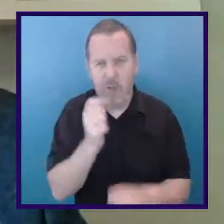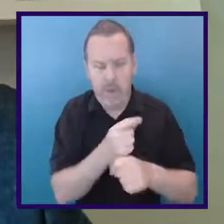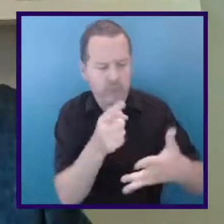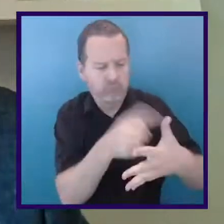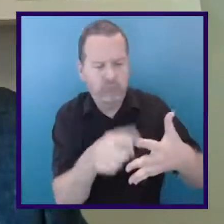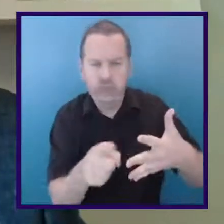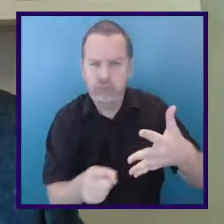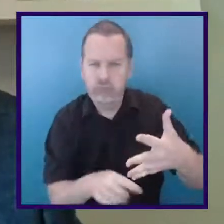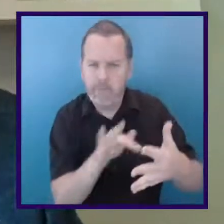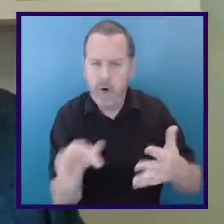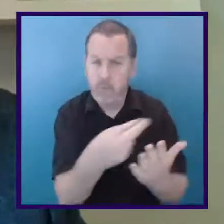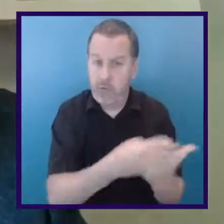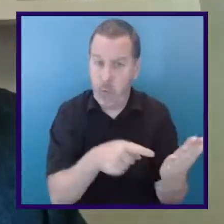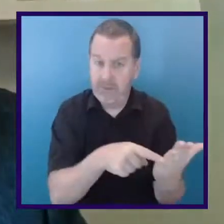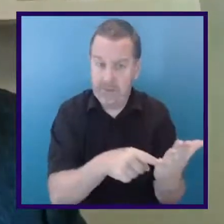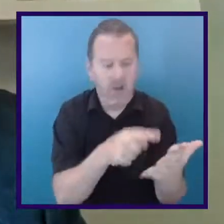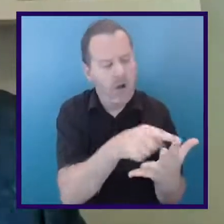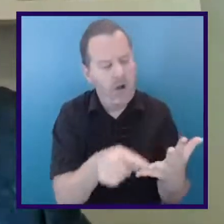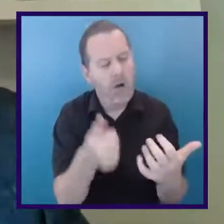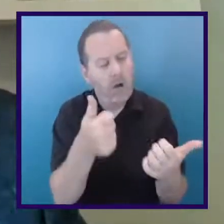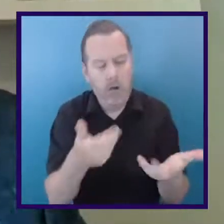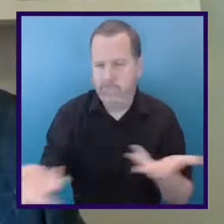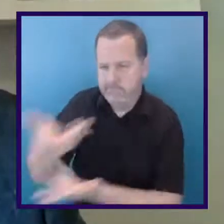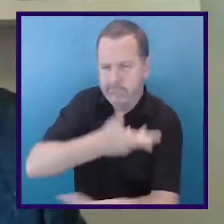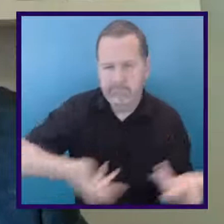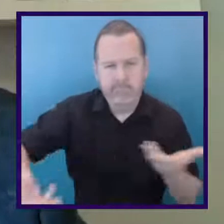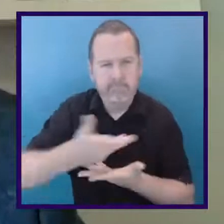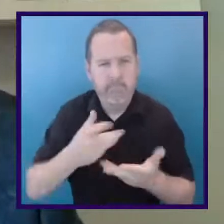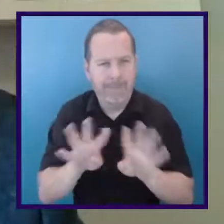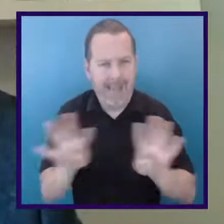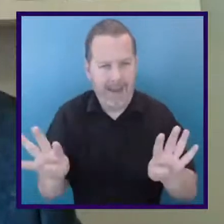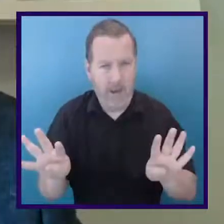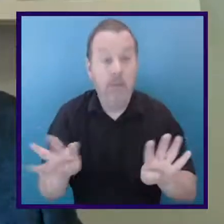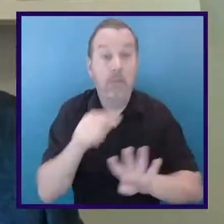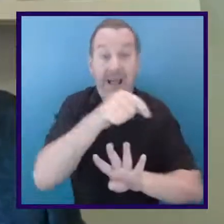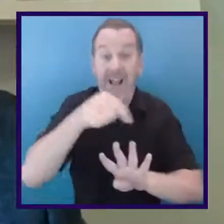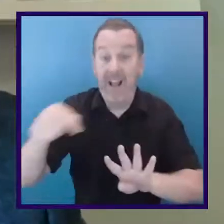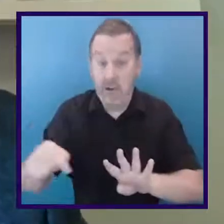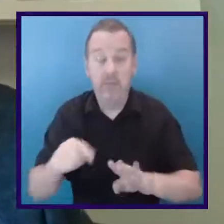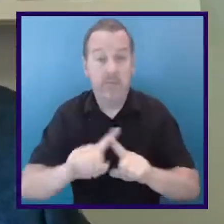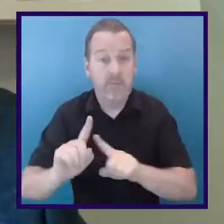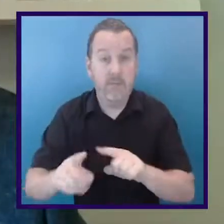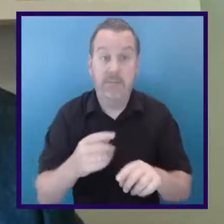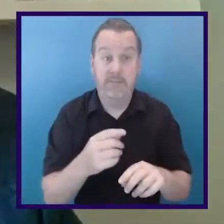very interesting panel members of inservice teachers and pupils from local schools.